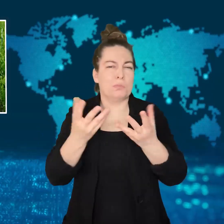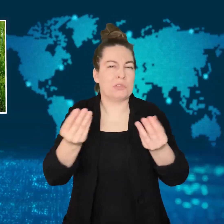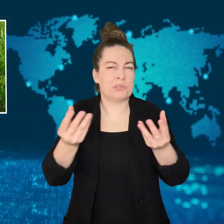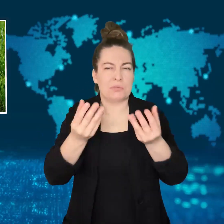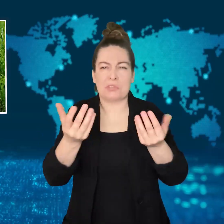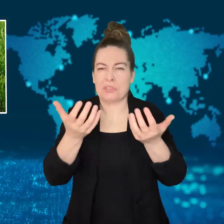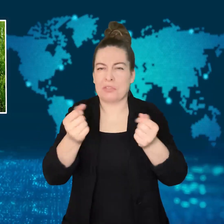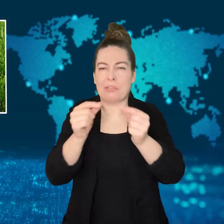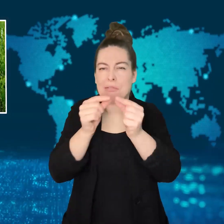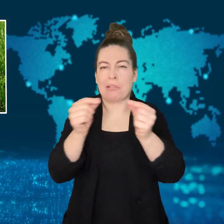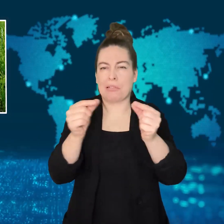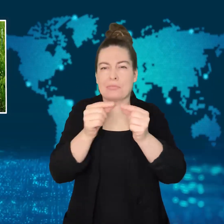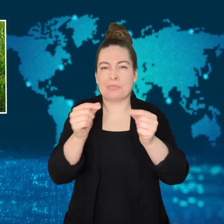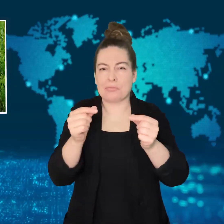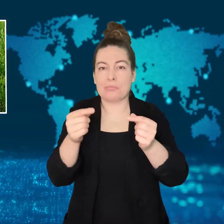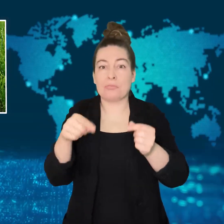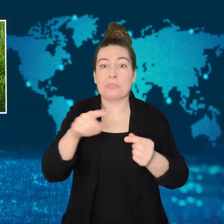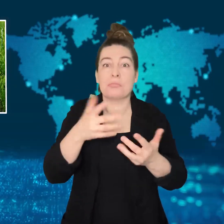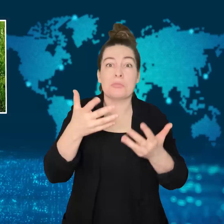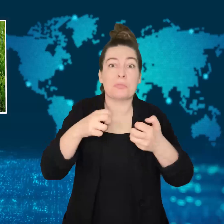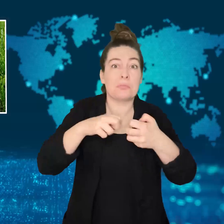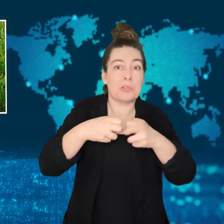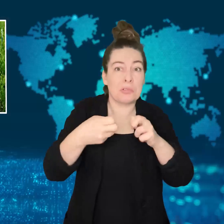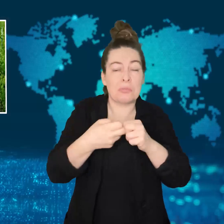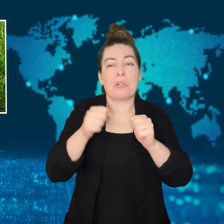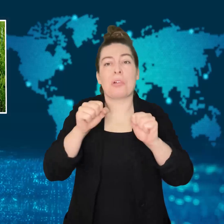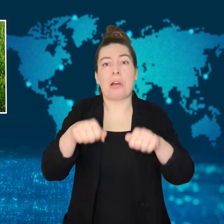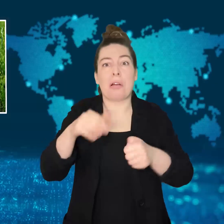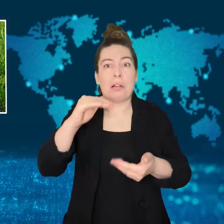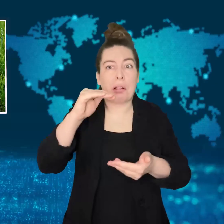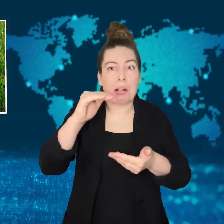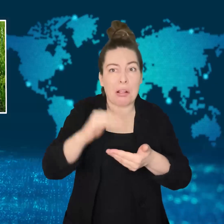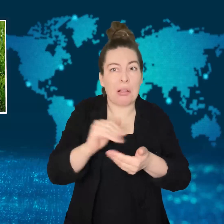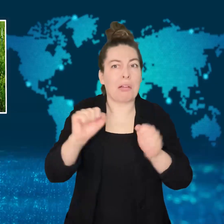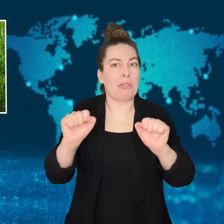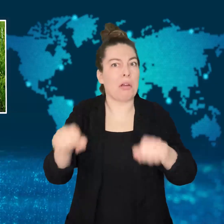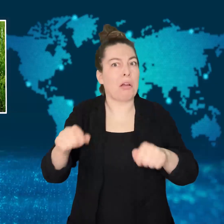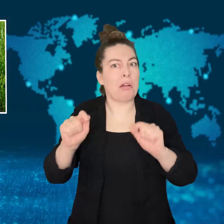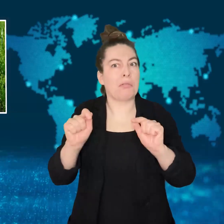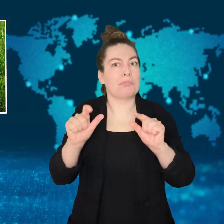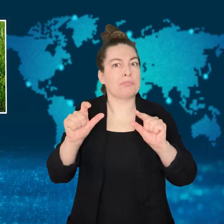that consider rice a staple, hold on to piles of